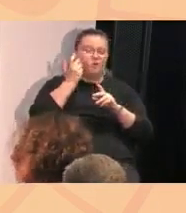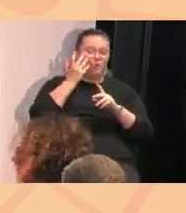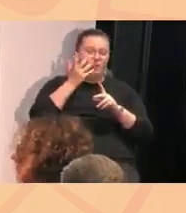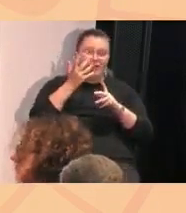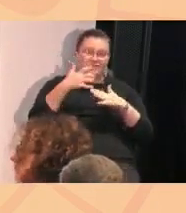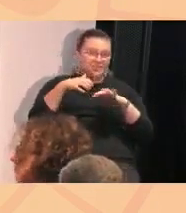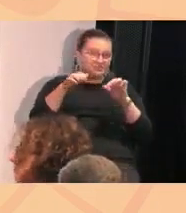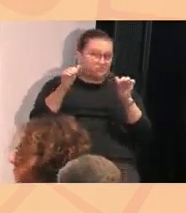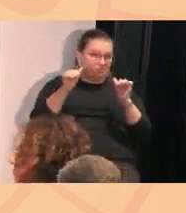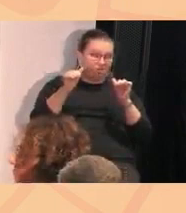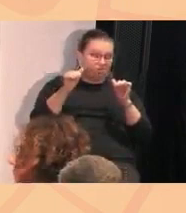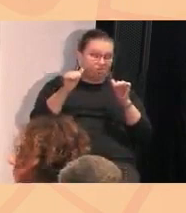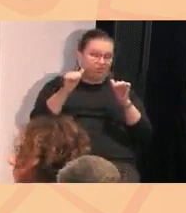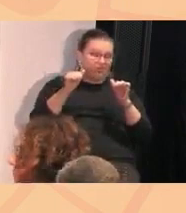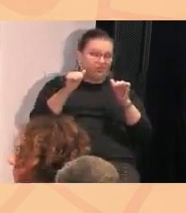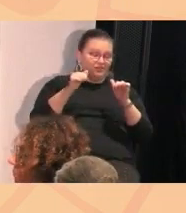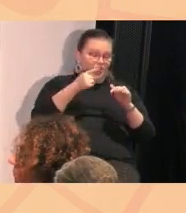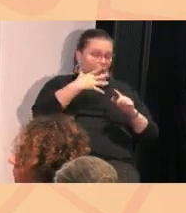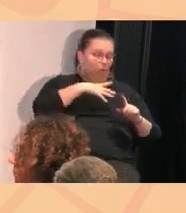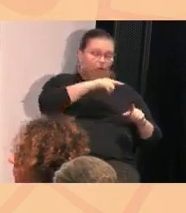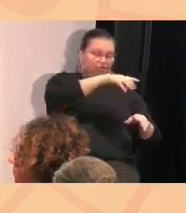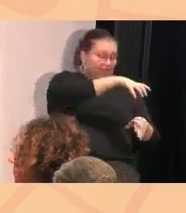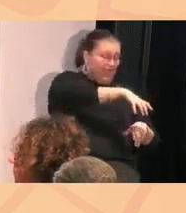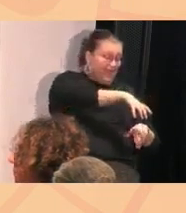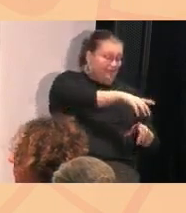the highway as they drove between Hobart and Launceston.